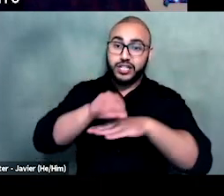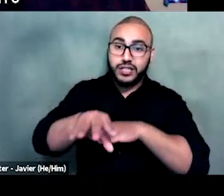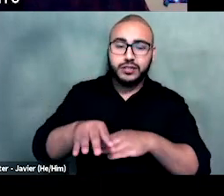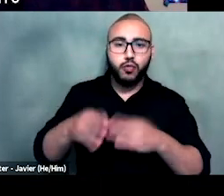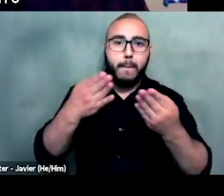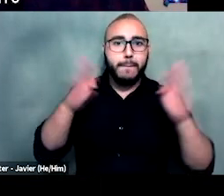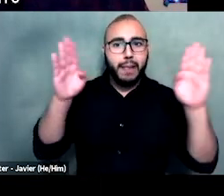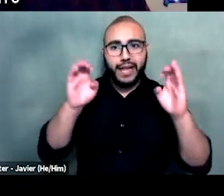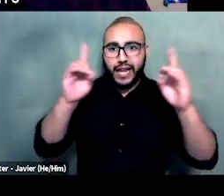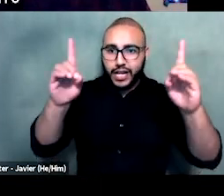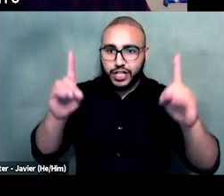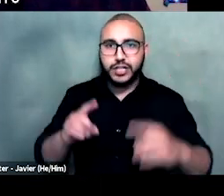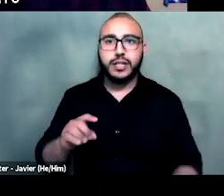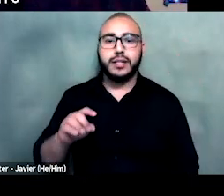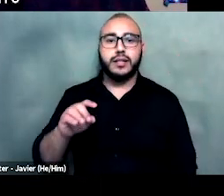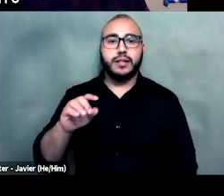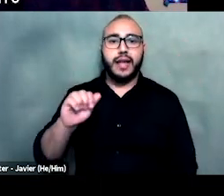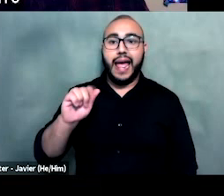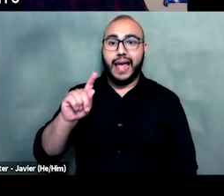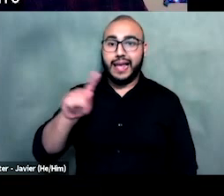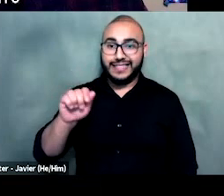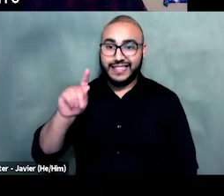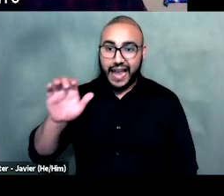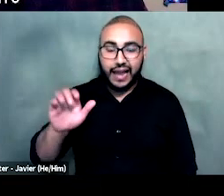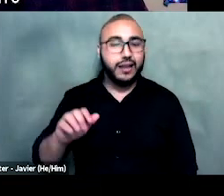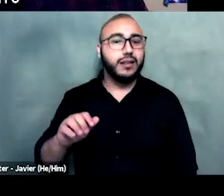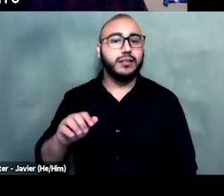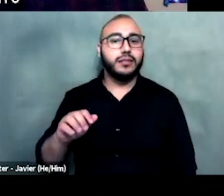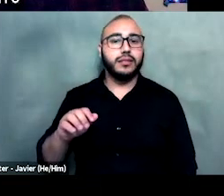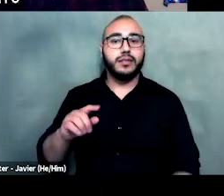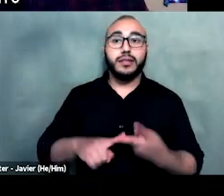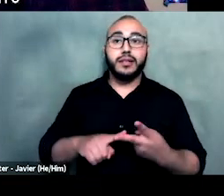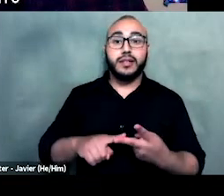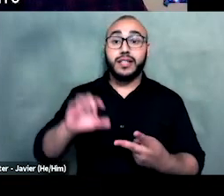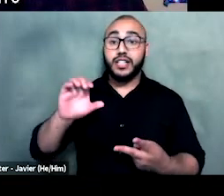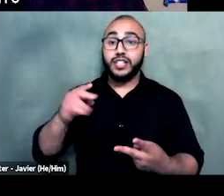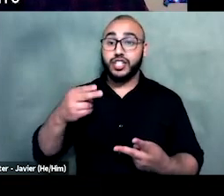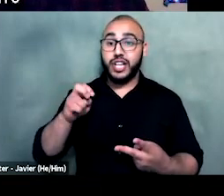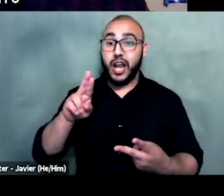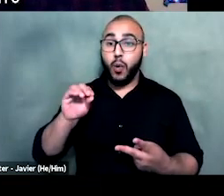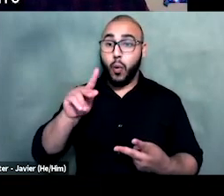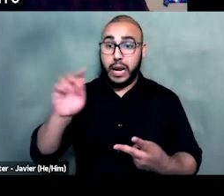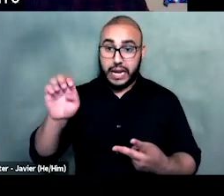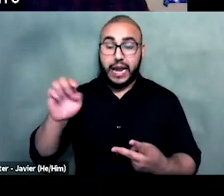public education as did the Cherokee. The Cherokee had a public education system within